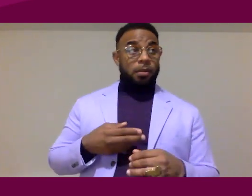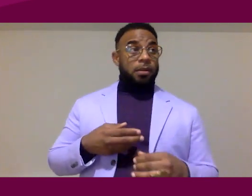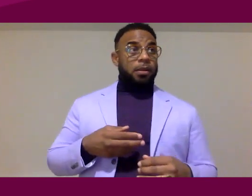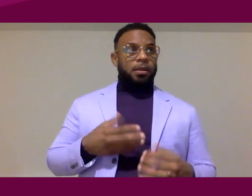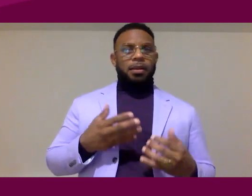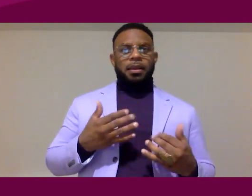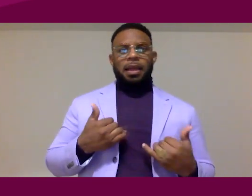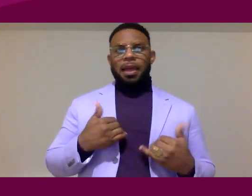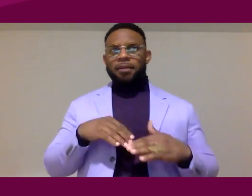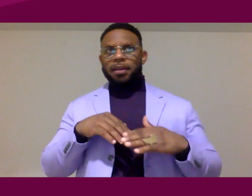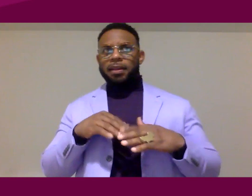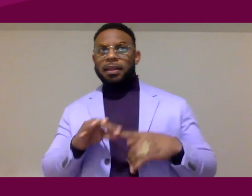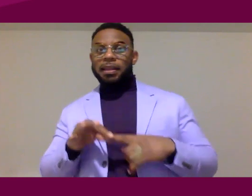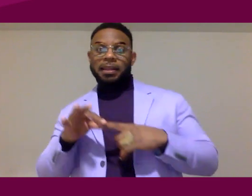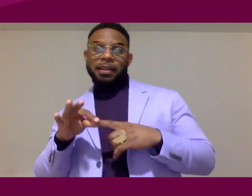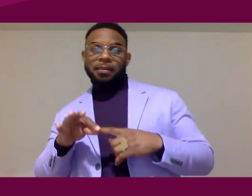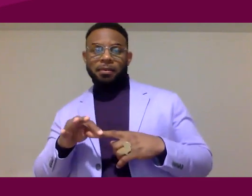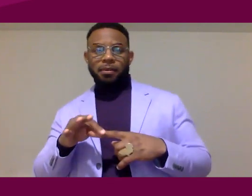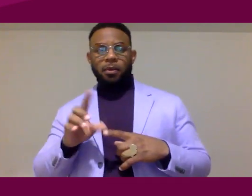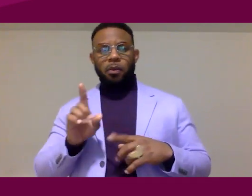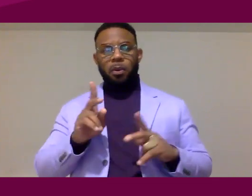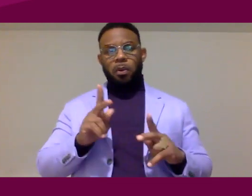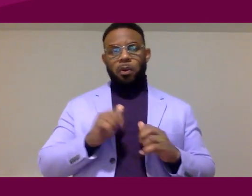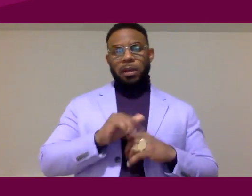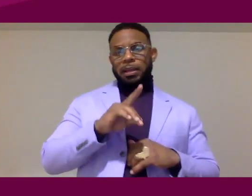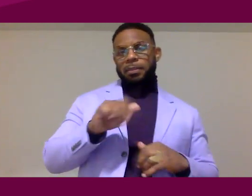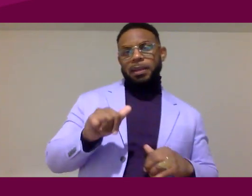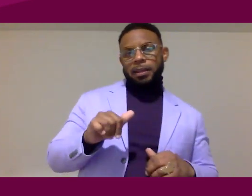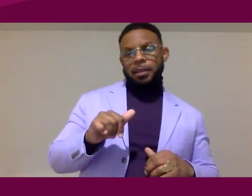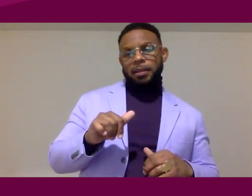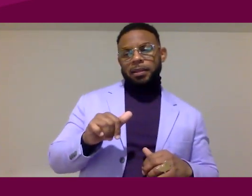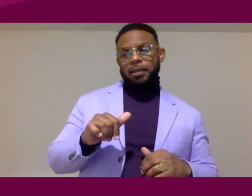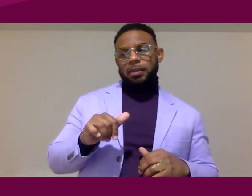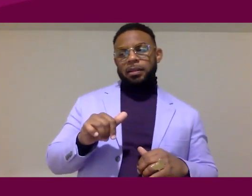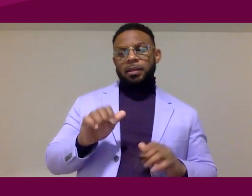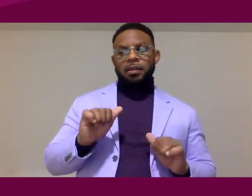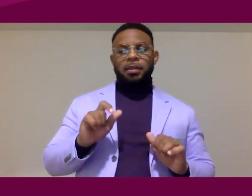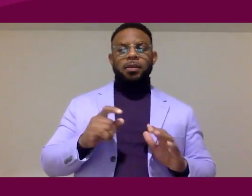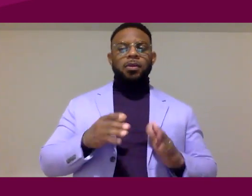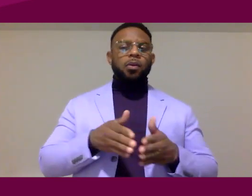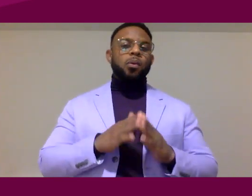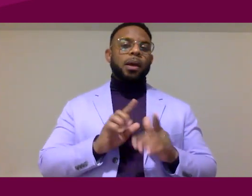And having an exception where a person with a disability could request as a reasonable